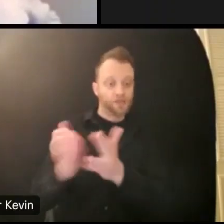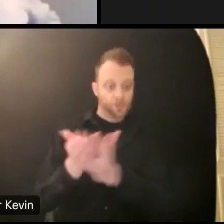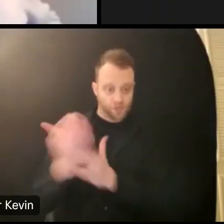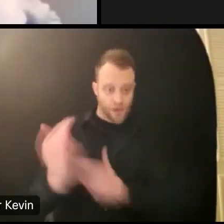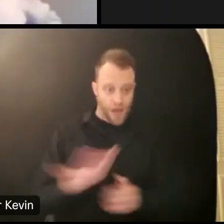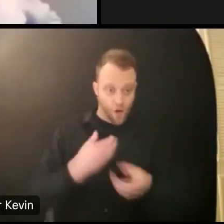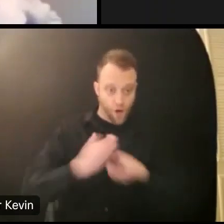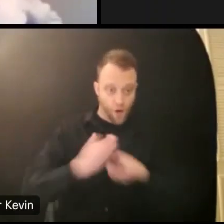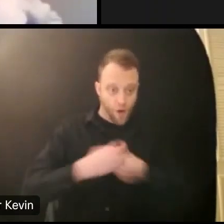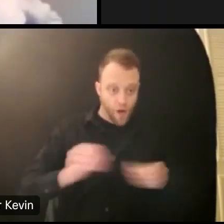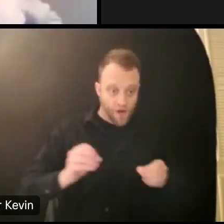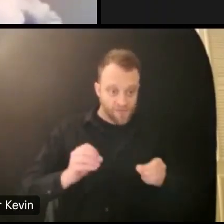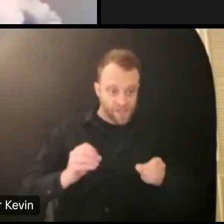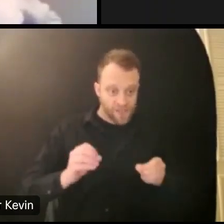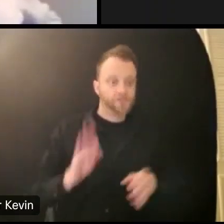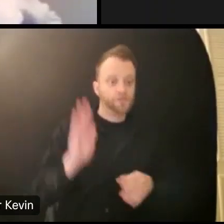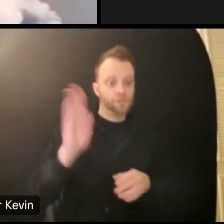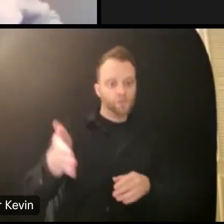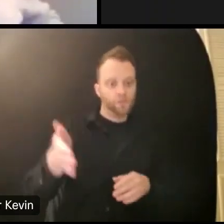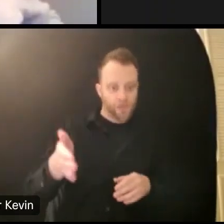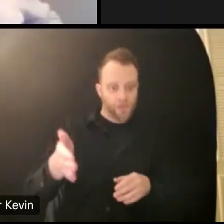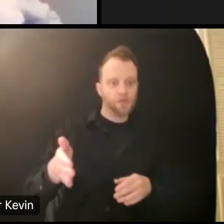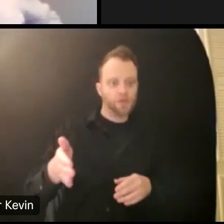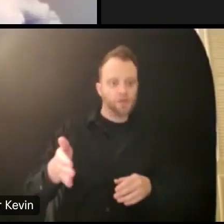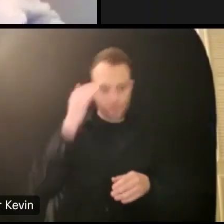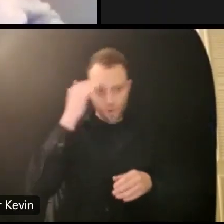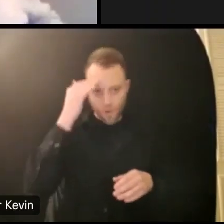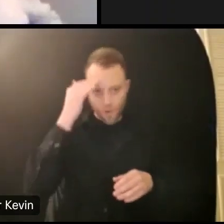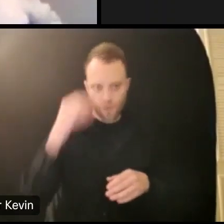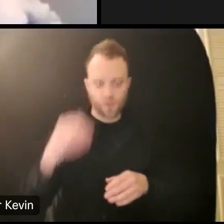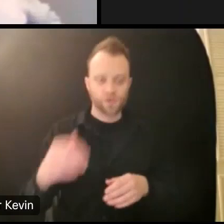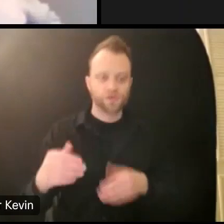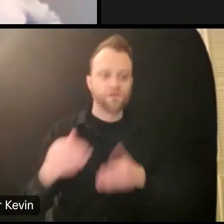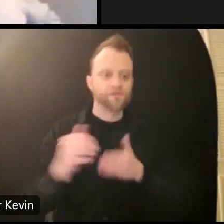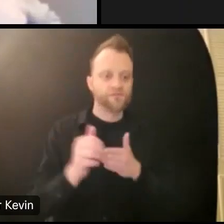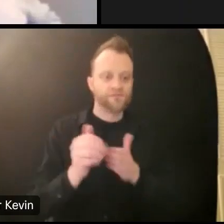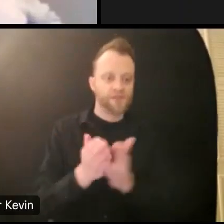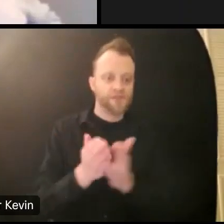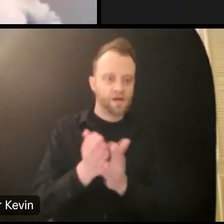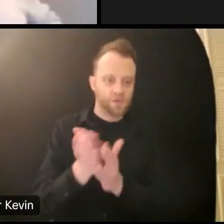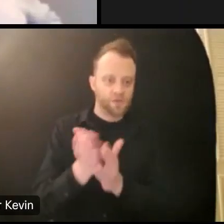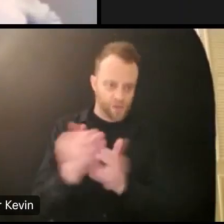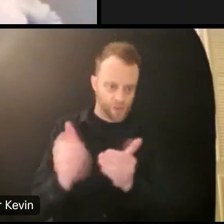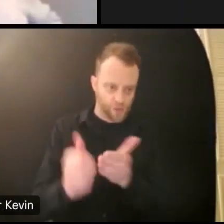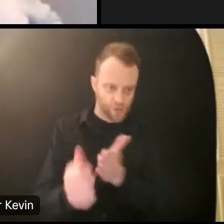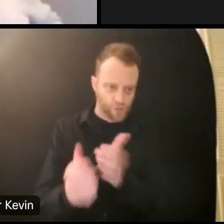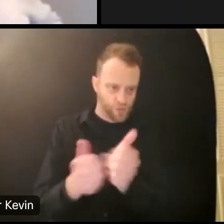that you're doing the right thing. But we're always a heartbeat away, like we're always a phone